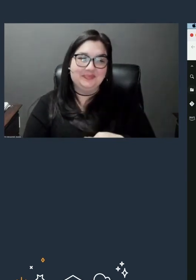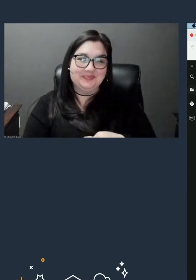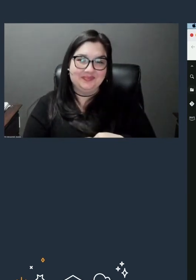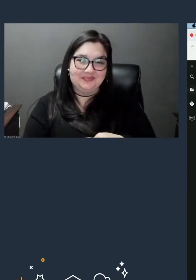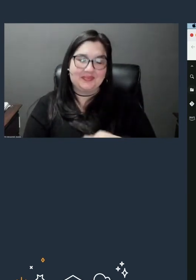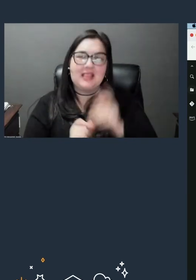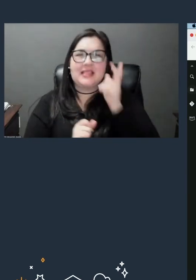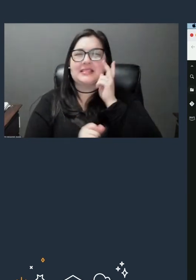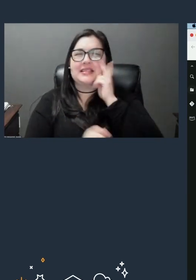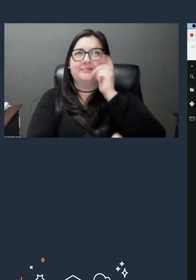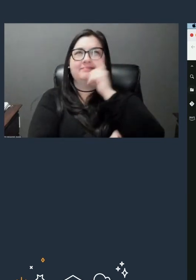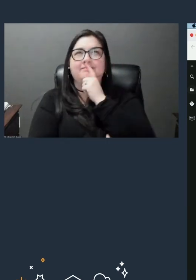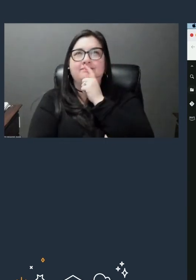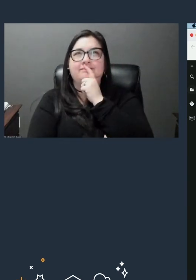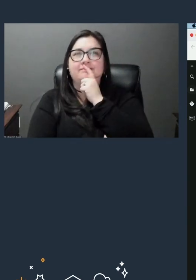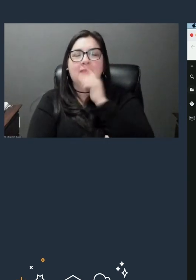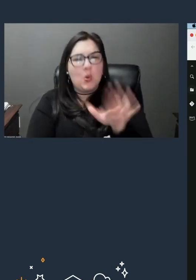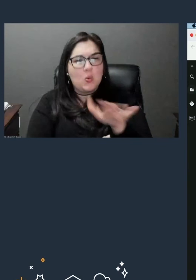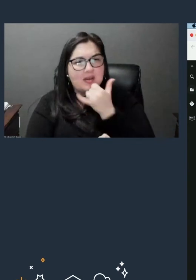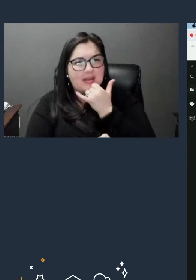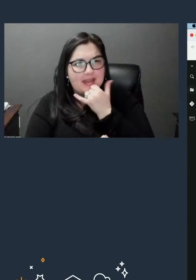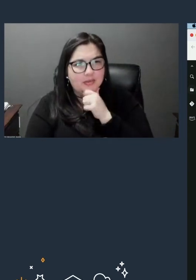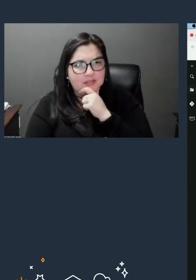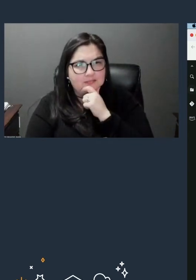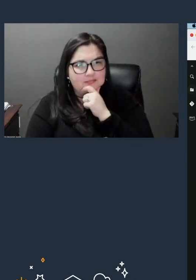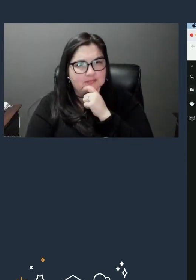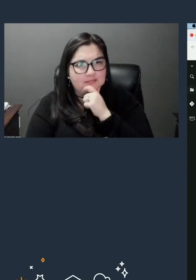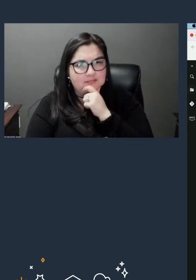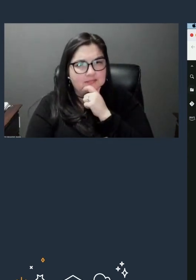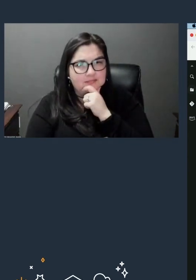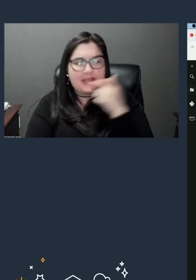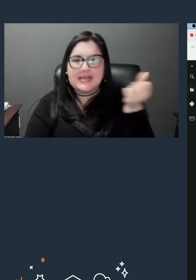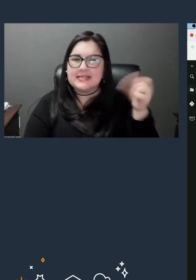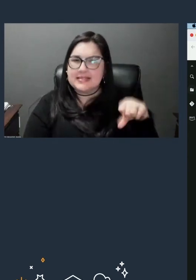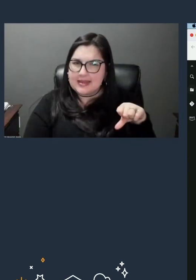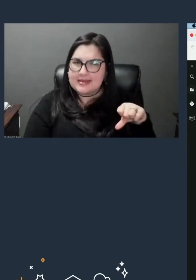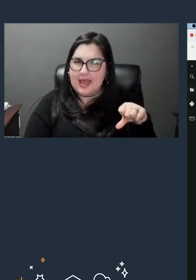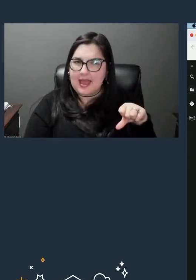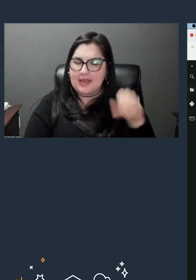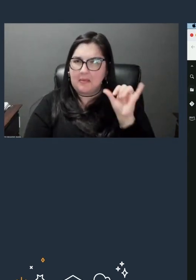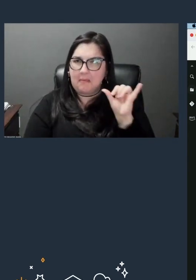I'm getting an error. A denied, an implicit denied here. So what that essentially means